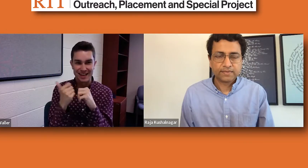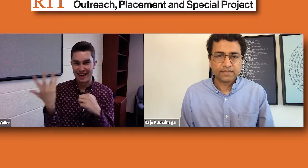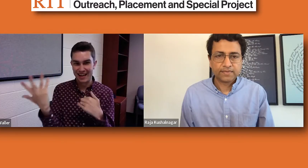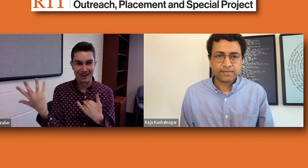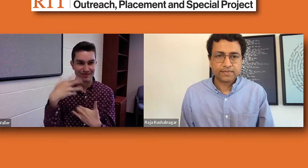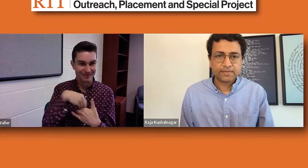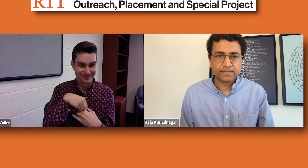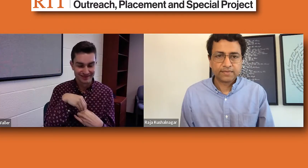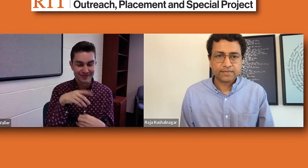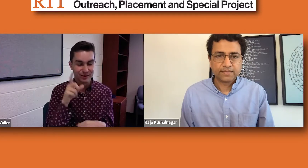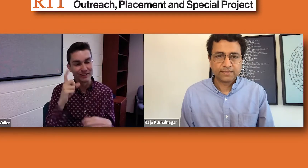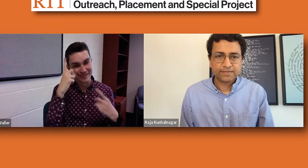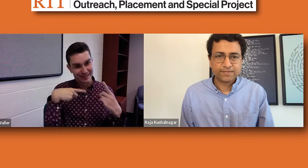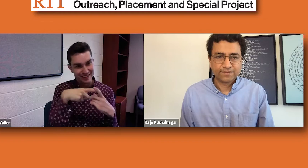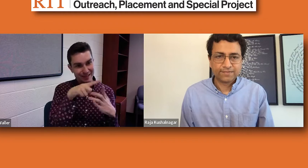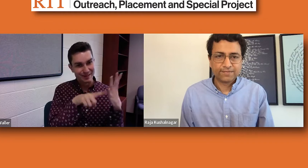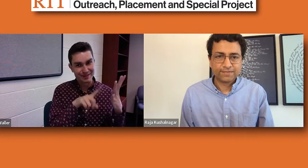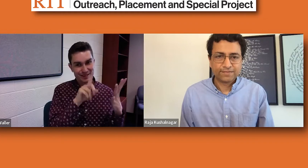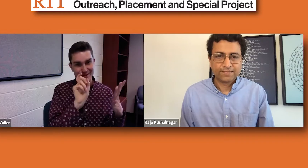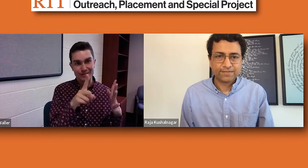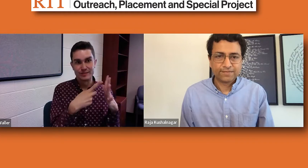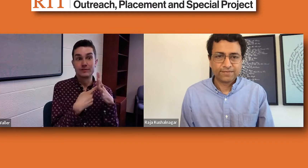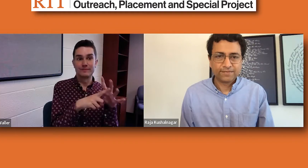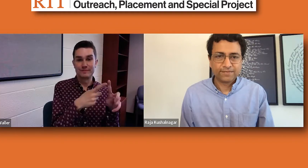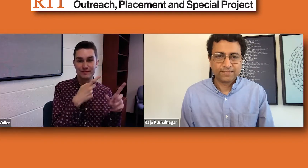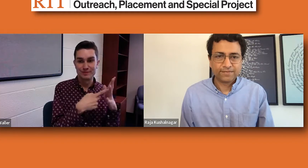And I think sometimes, you know, we also have to consider